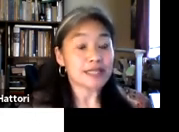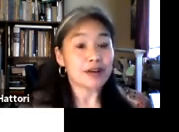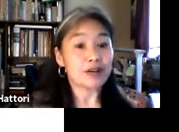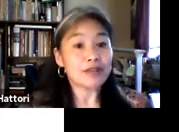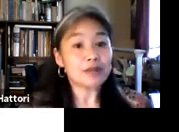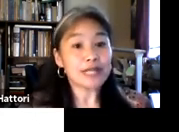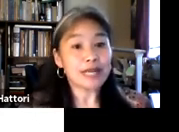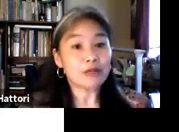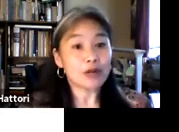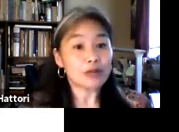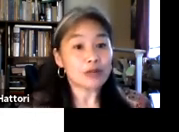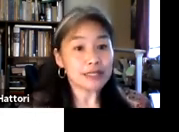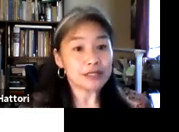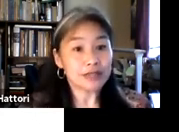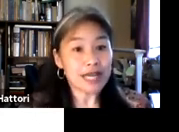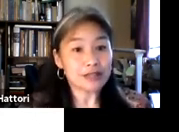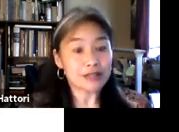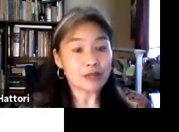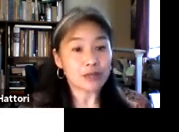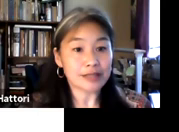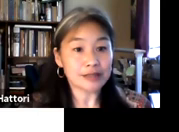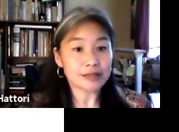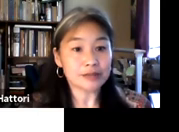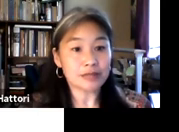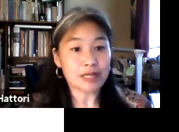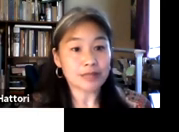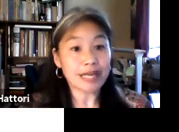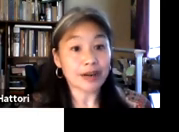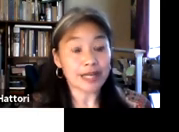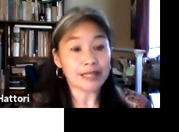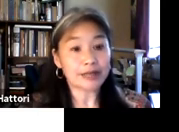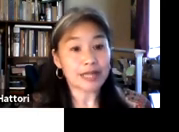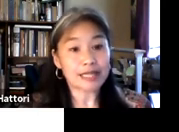about terminology. I have always used the word interment to